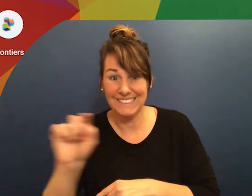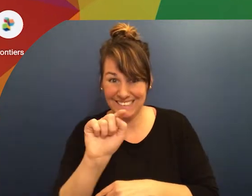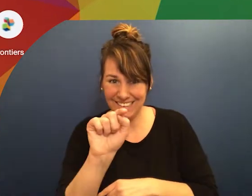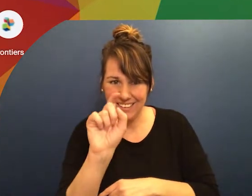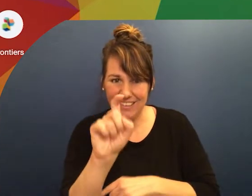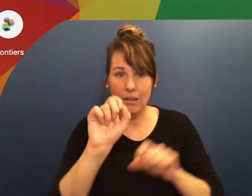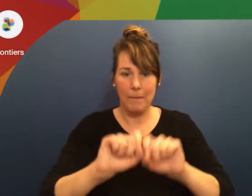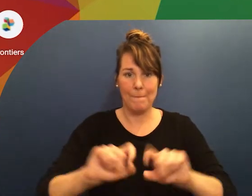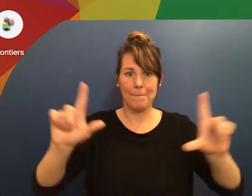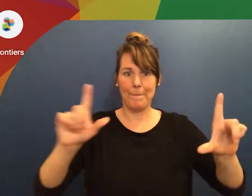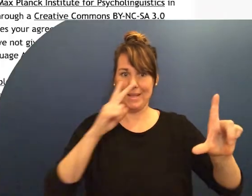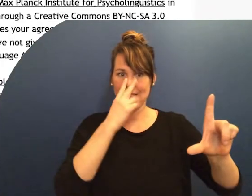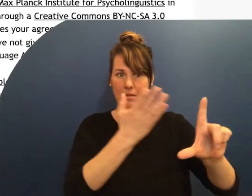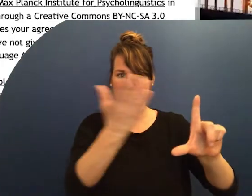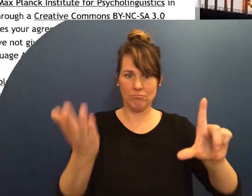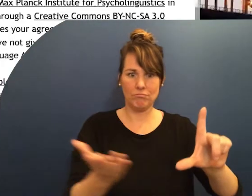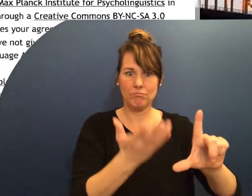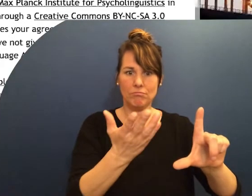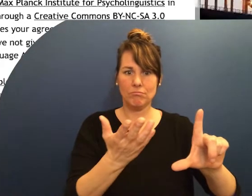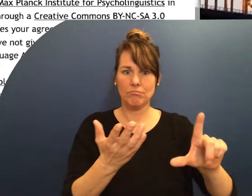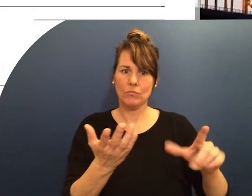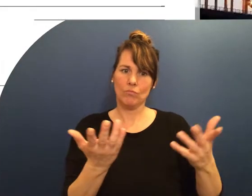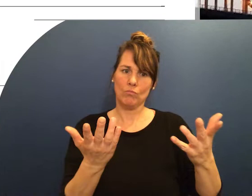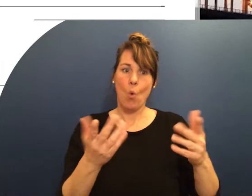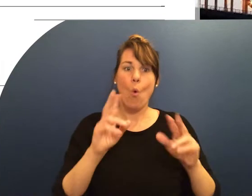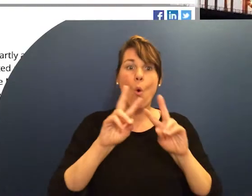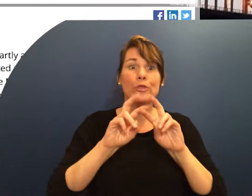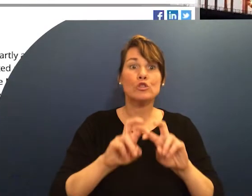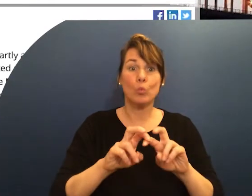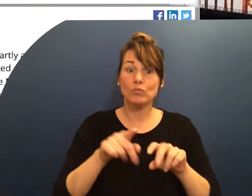And. I click and I see